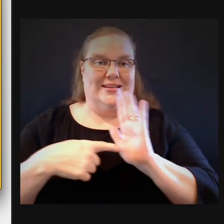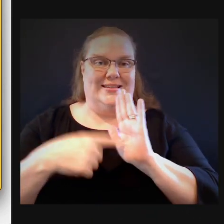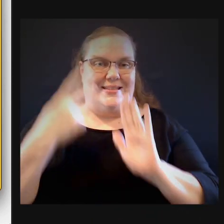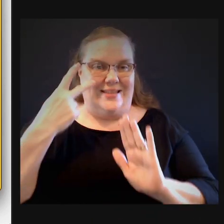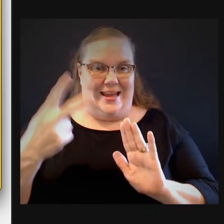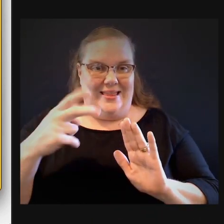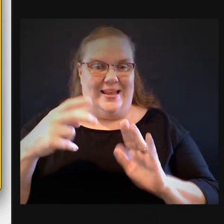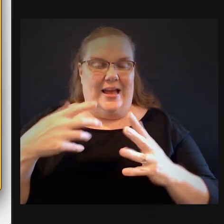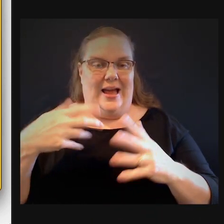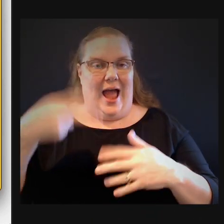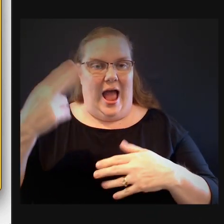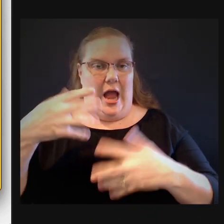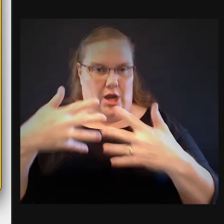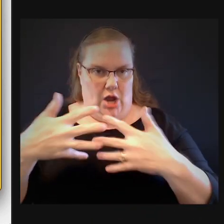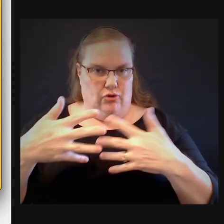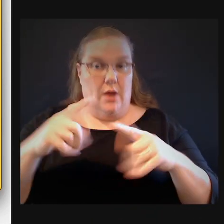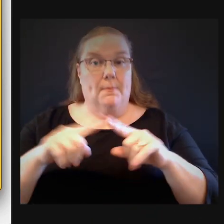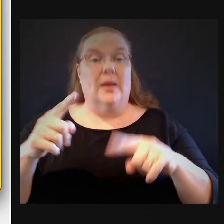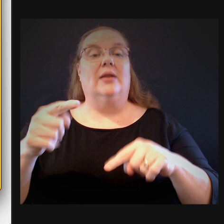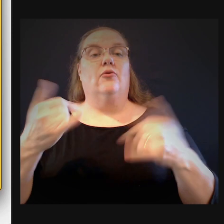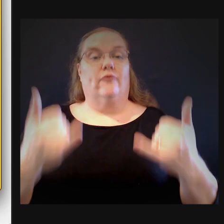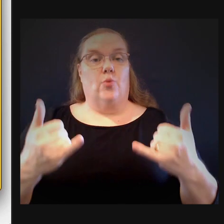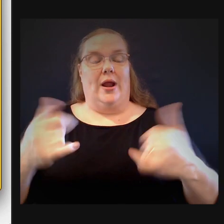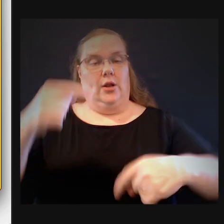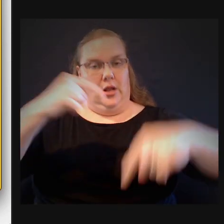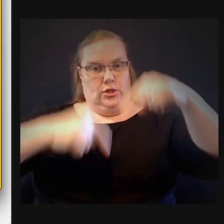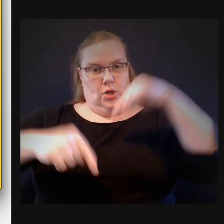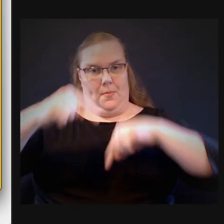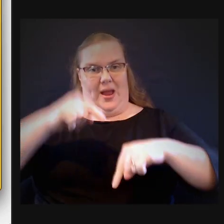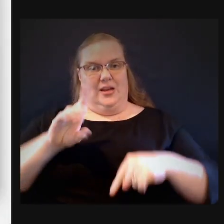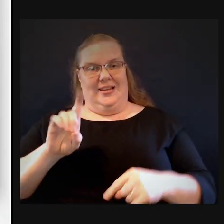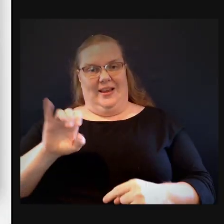For now, let's set it back to the default contrast theme